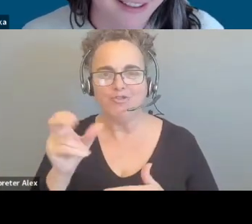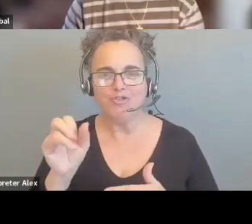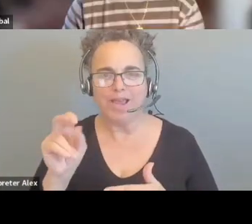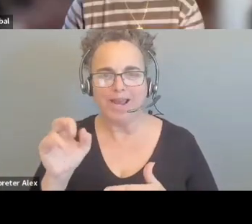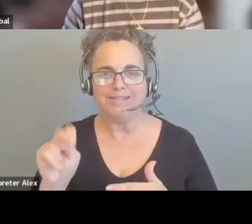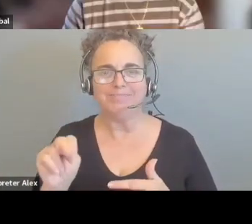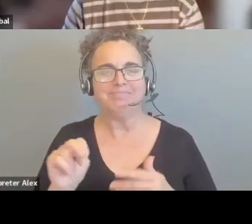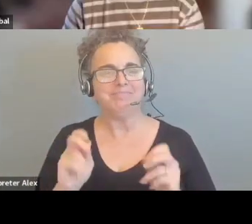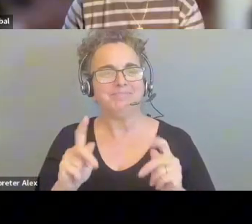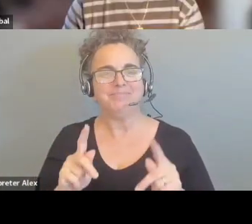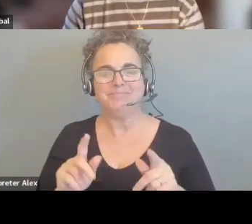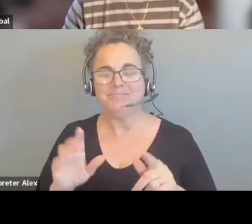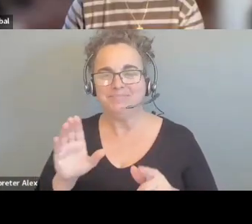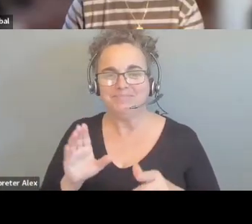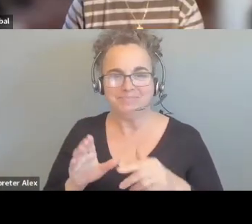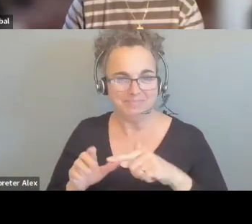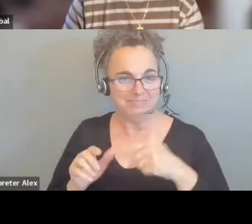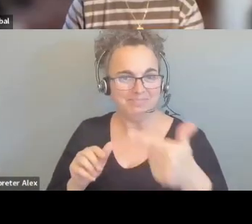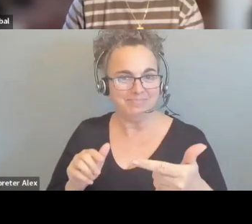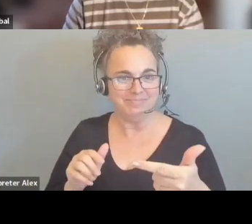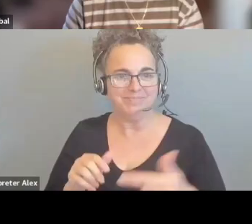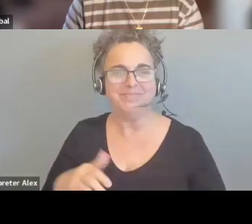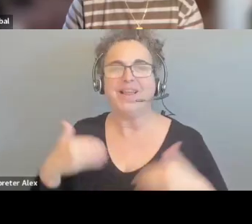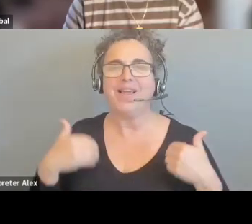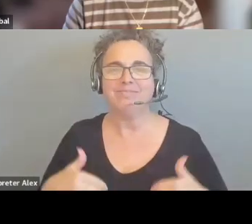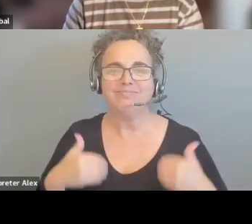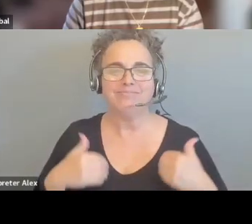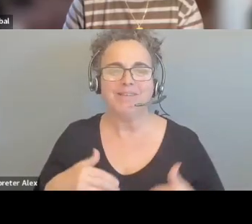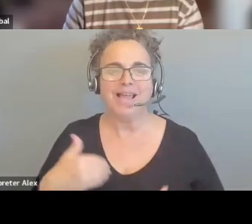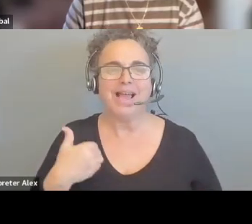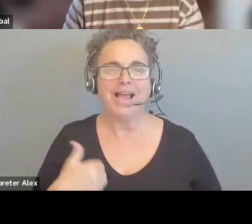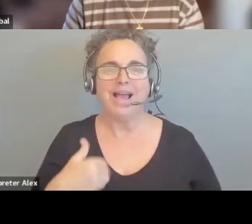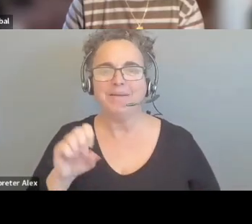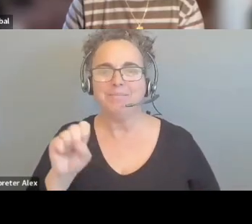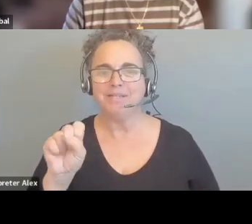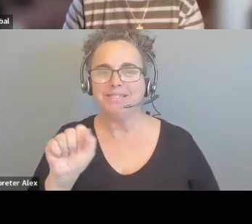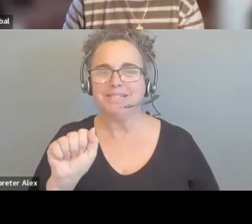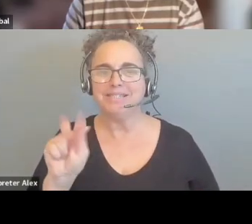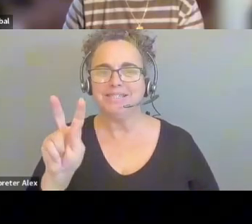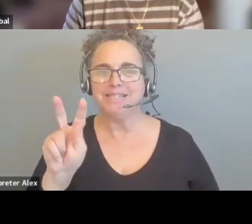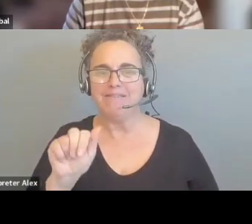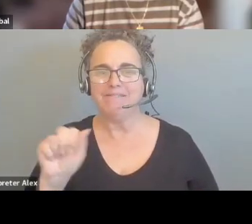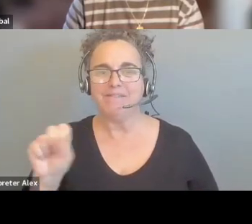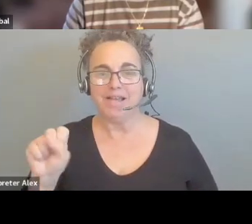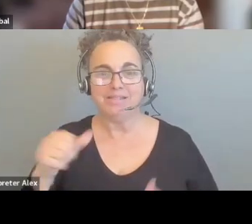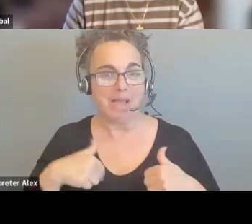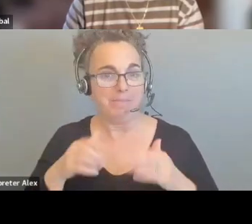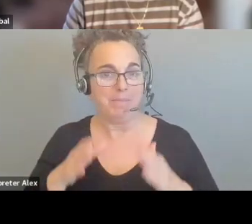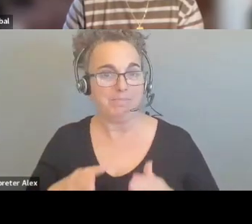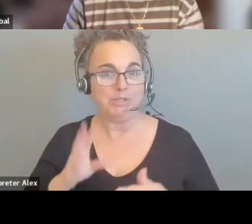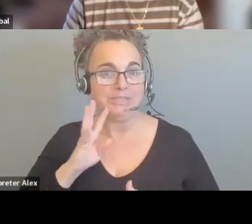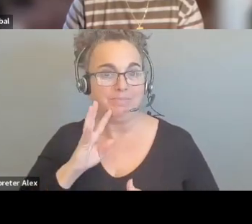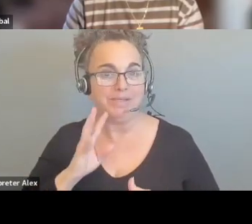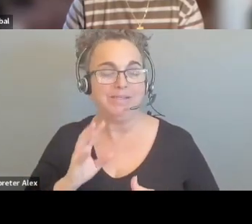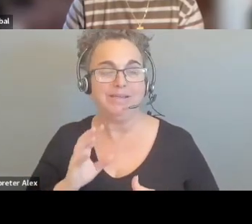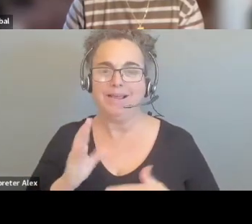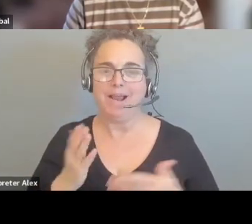Hello everybody. I am Savaas, person speaking and today I'm here to share with you our project.